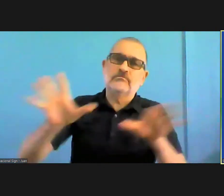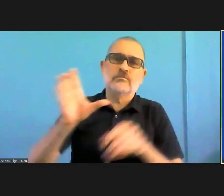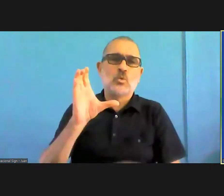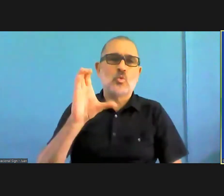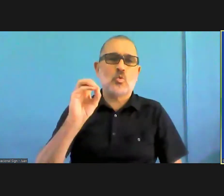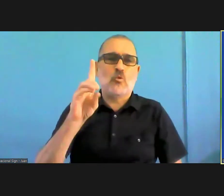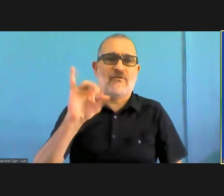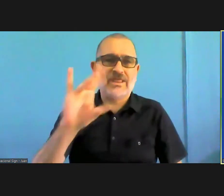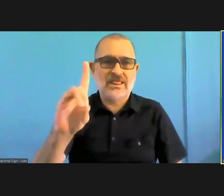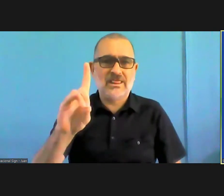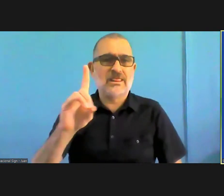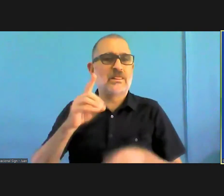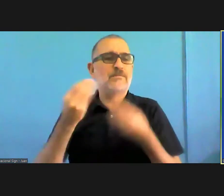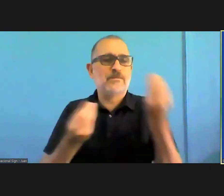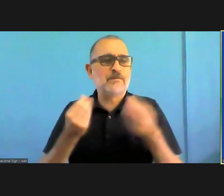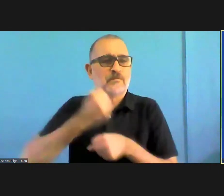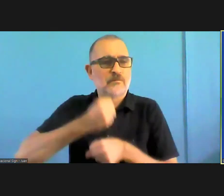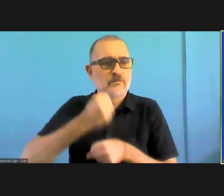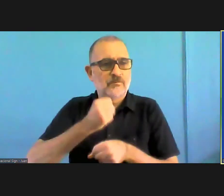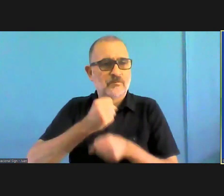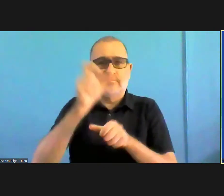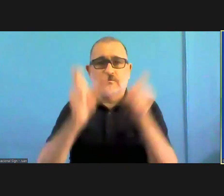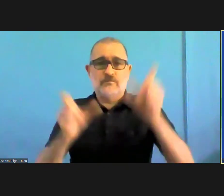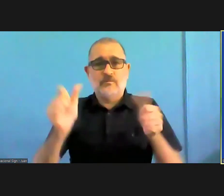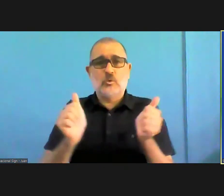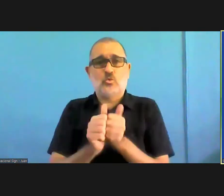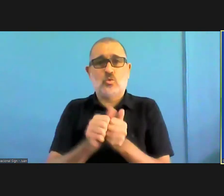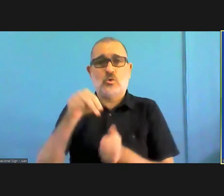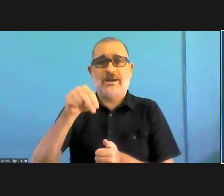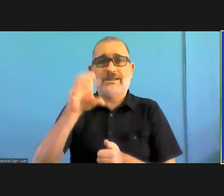He has a doctorate of business administration and in addition to